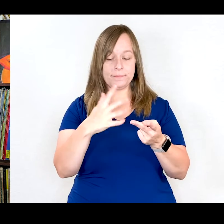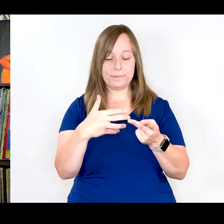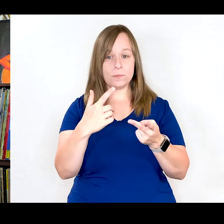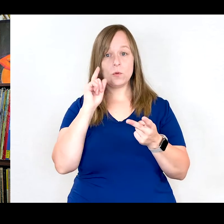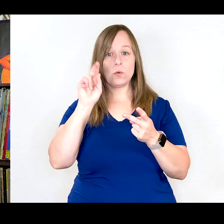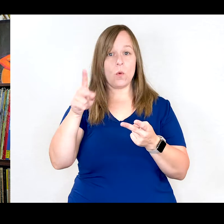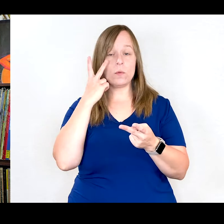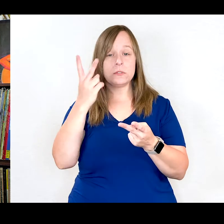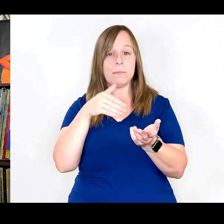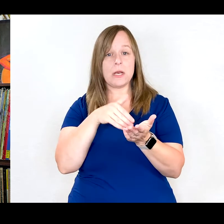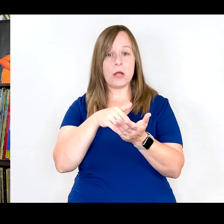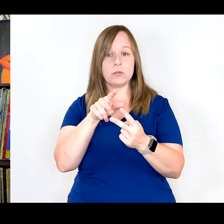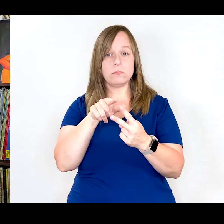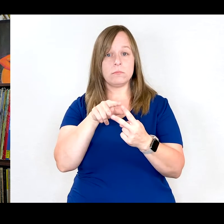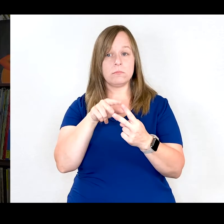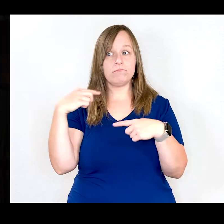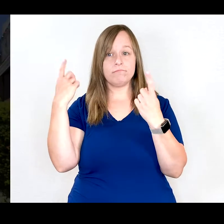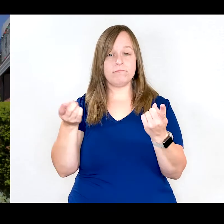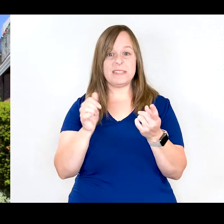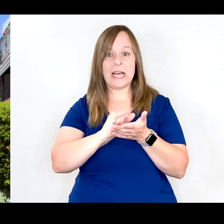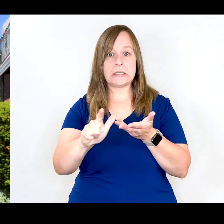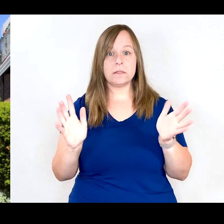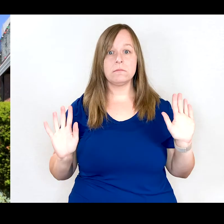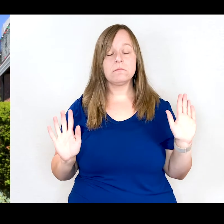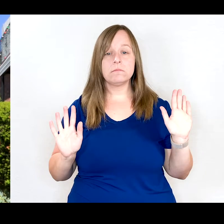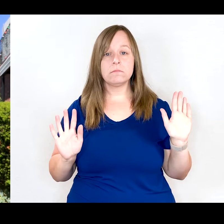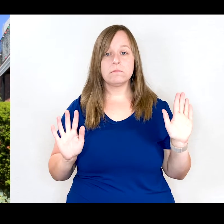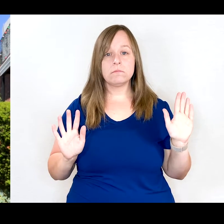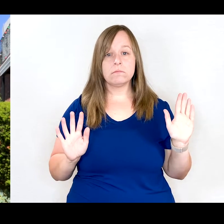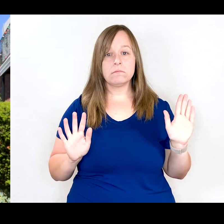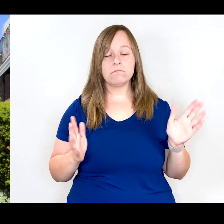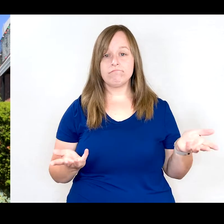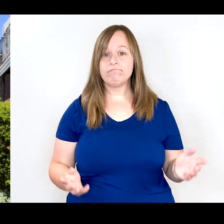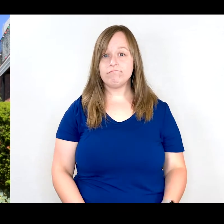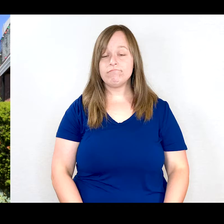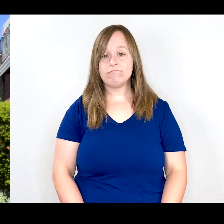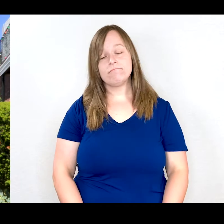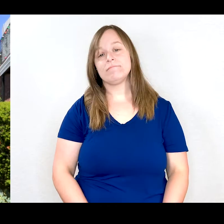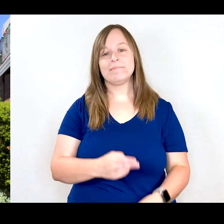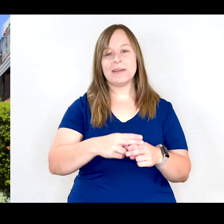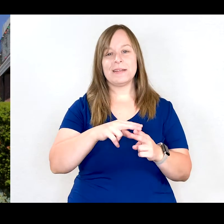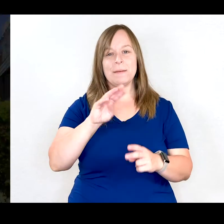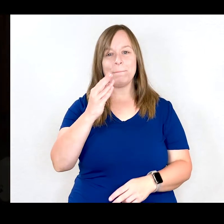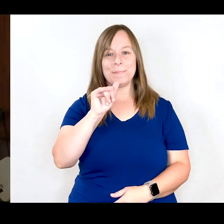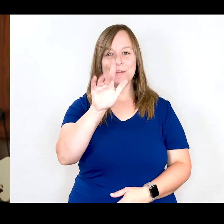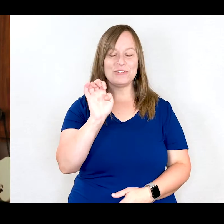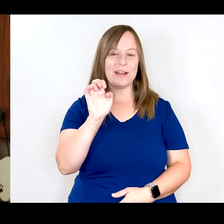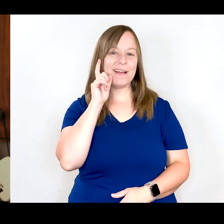And to go to see my doctor My name is Michelle Graff.